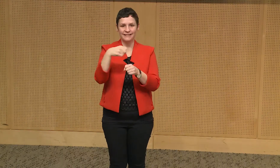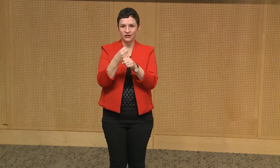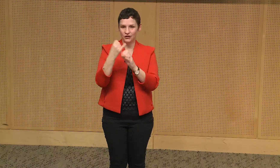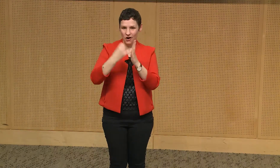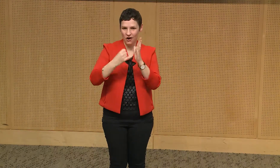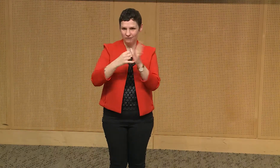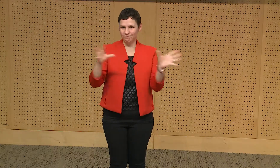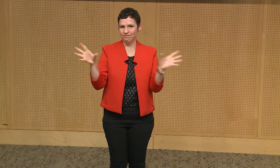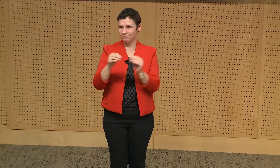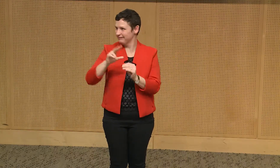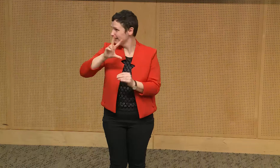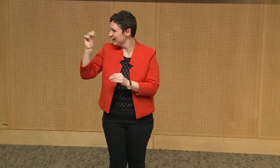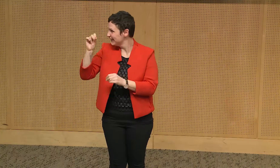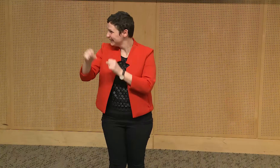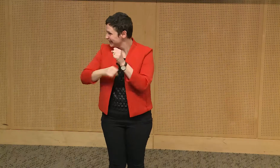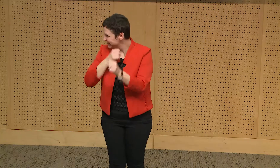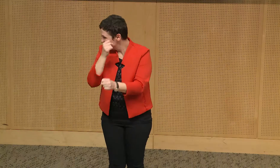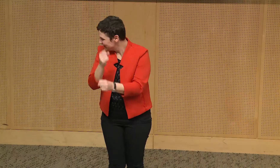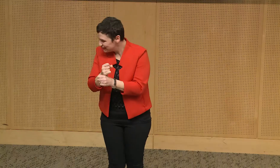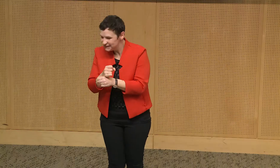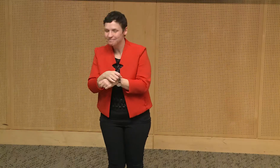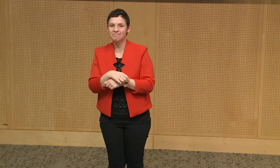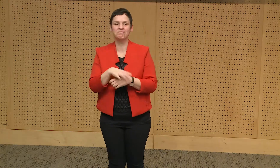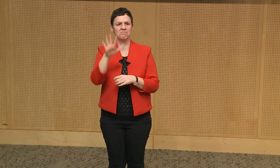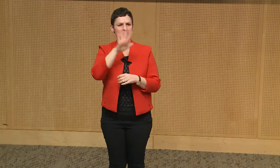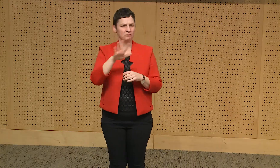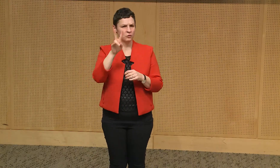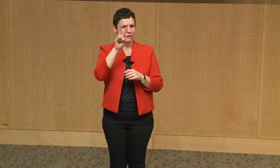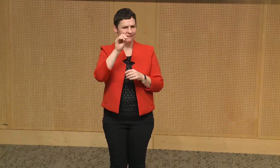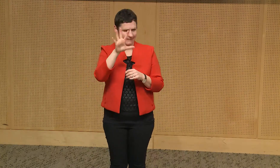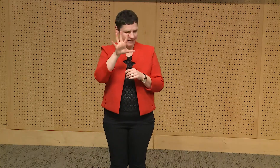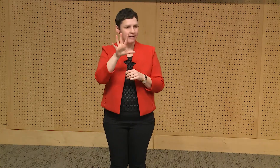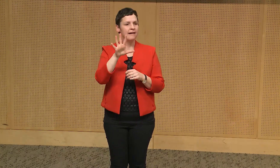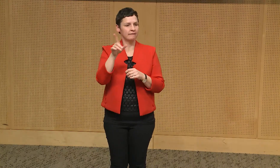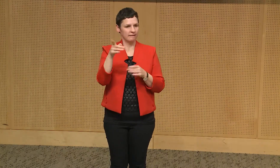and then 12 years art. Altogether, his career spans 30 years.